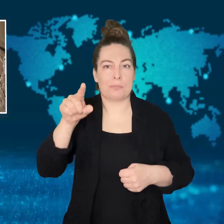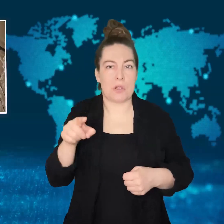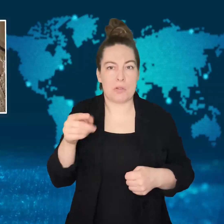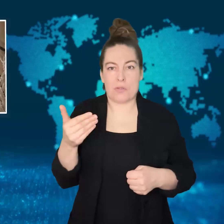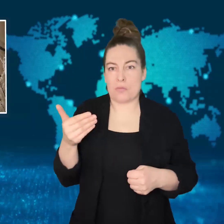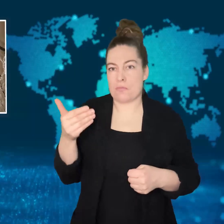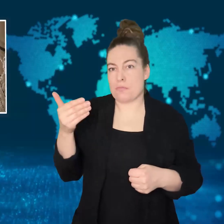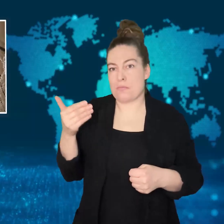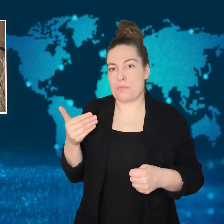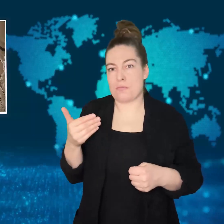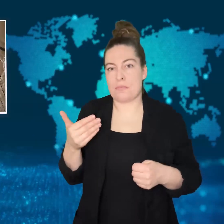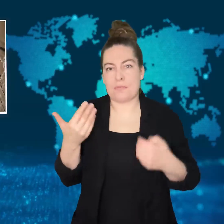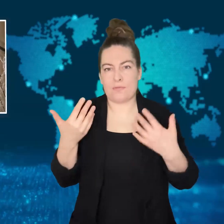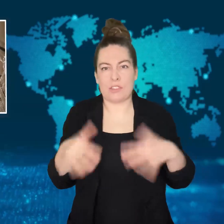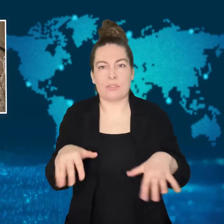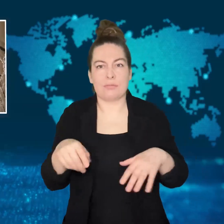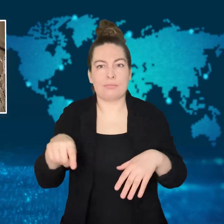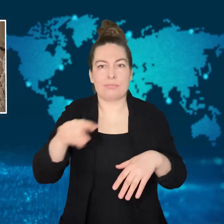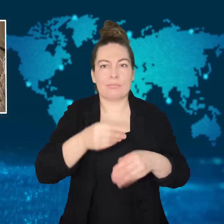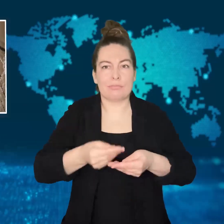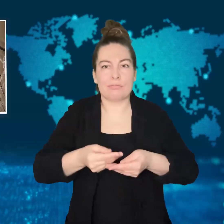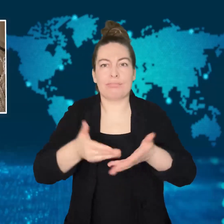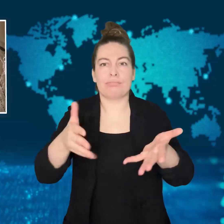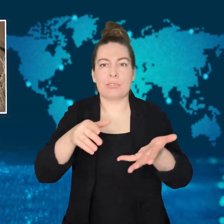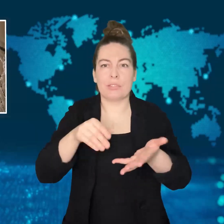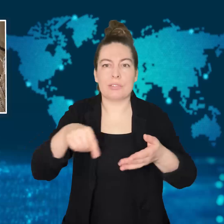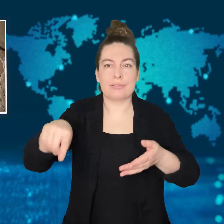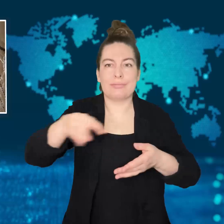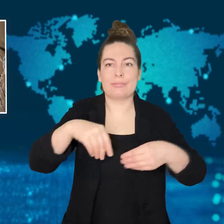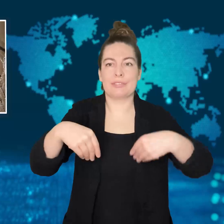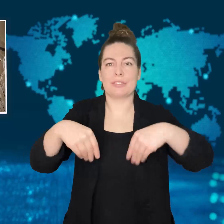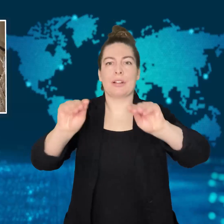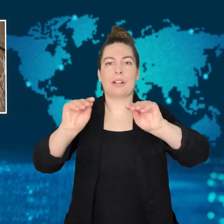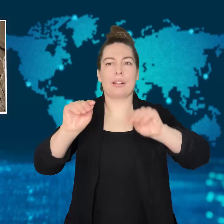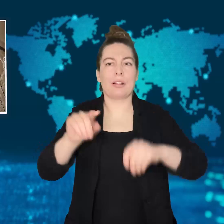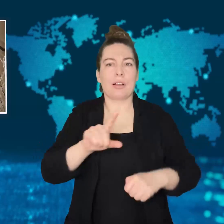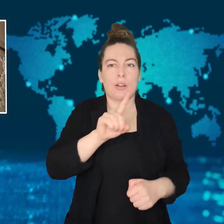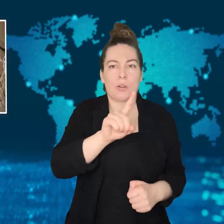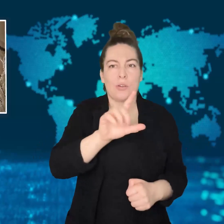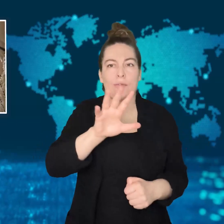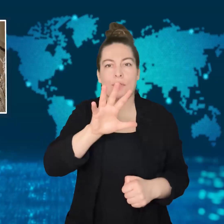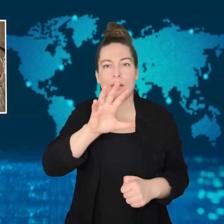and they are not planning to purchase it.